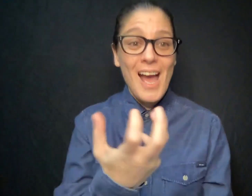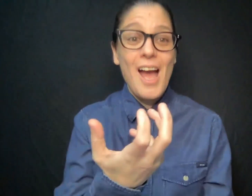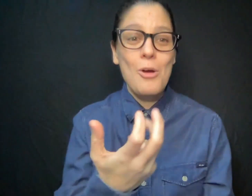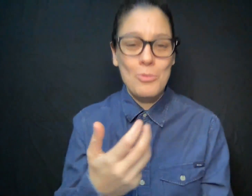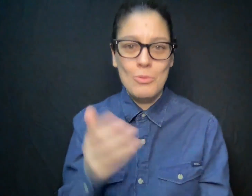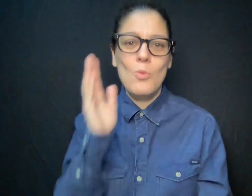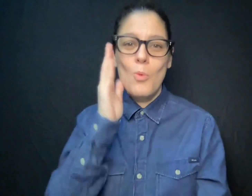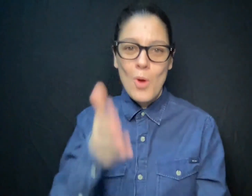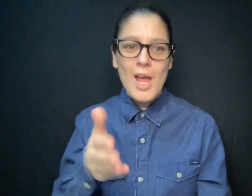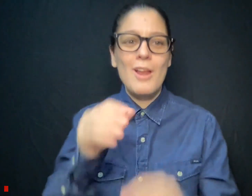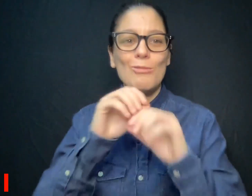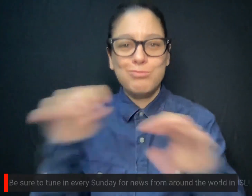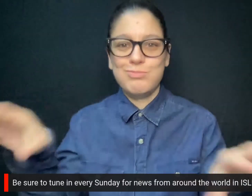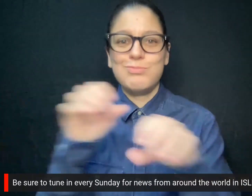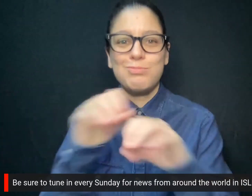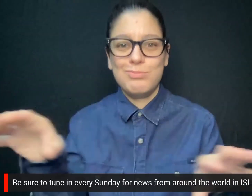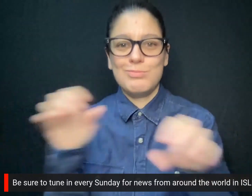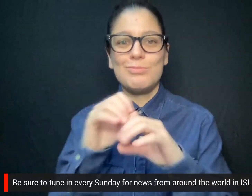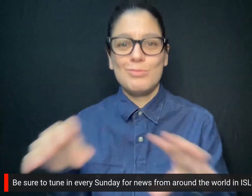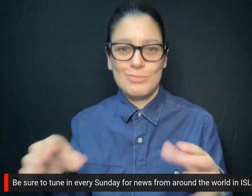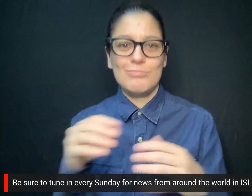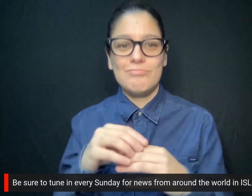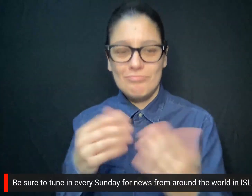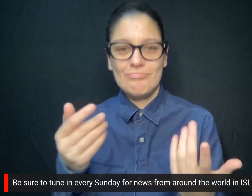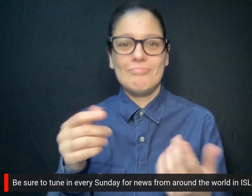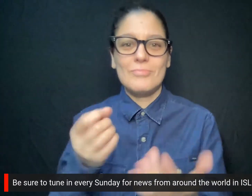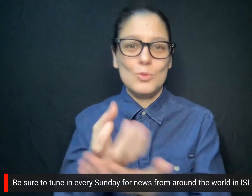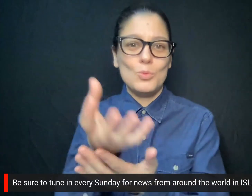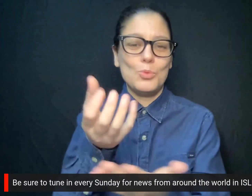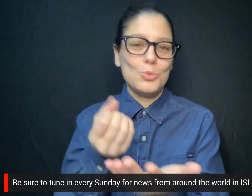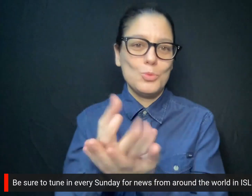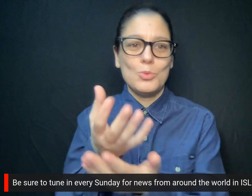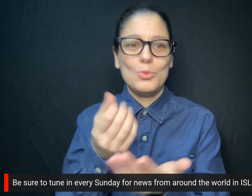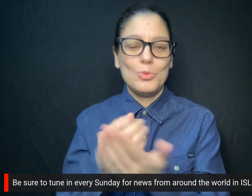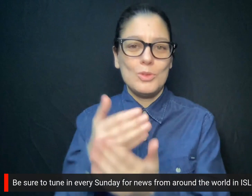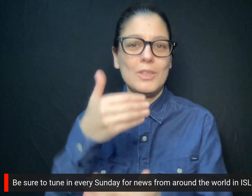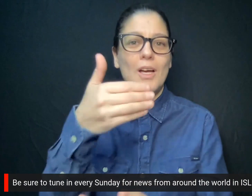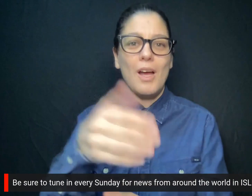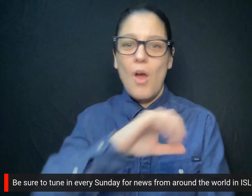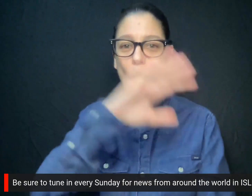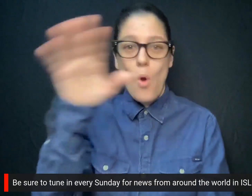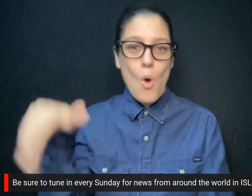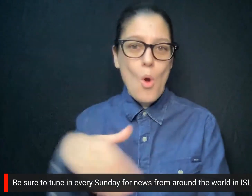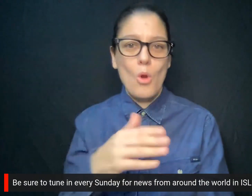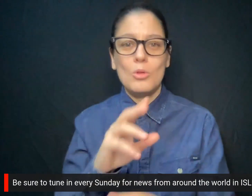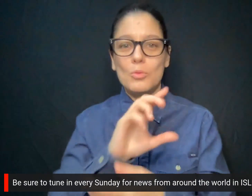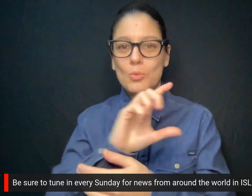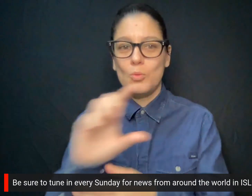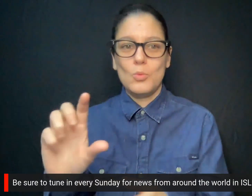Sign1News will be broadcasting international news updates in ISL every Sunday